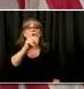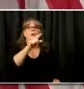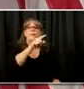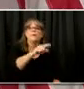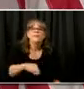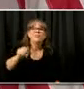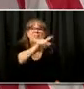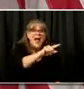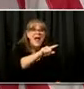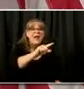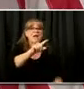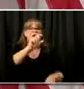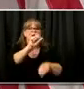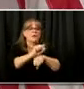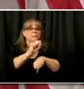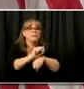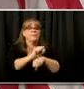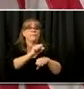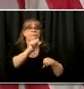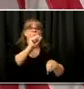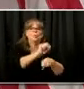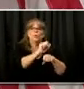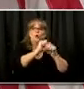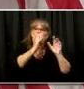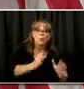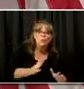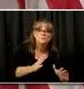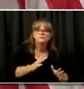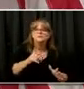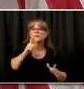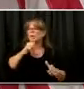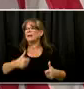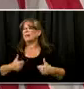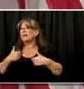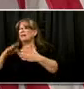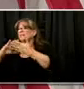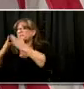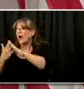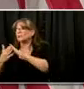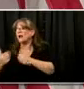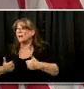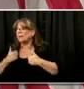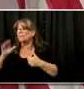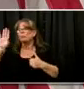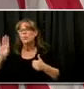people in the town so uh thankfully while there's been a small uptick we've not yet seen large scale